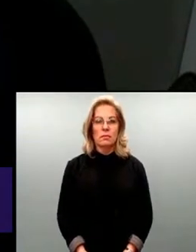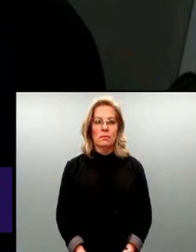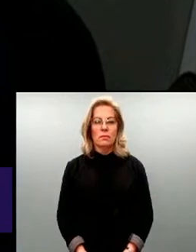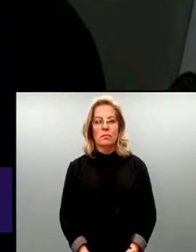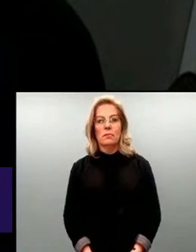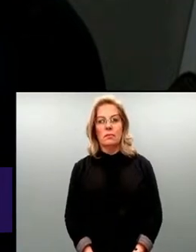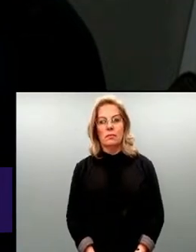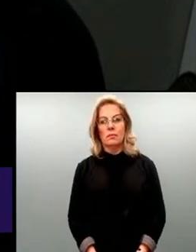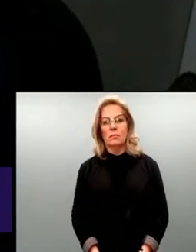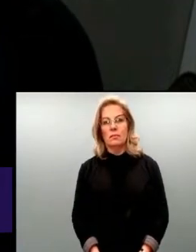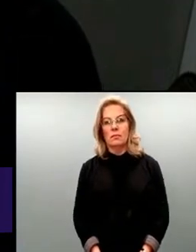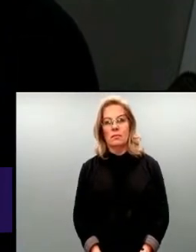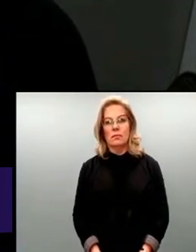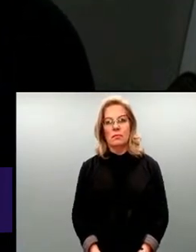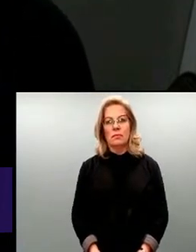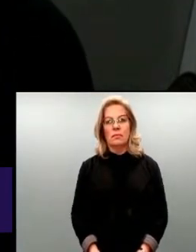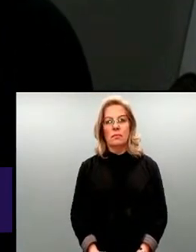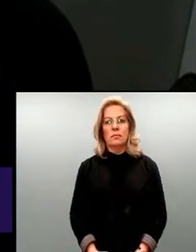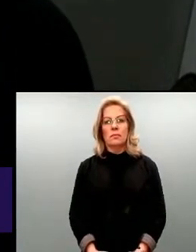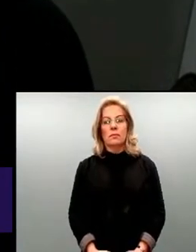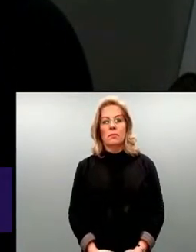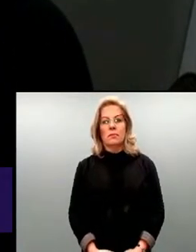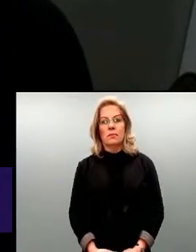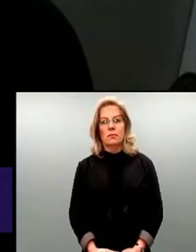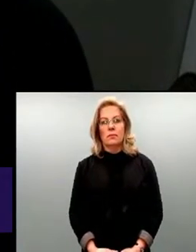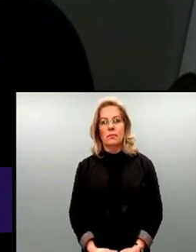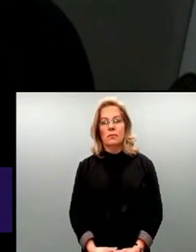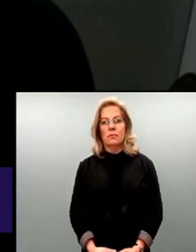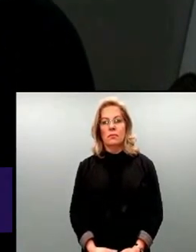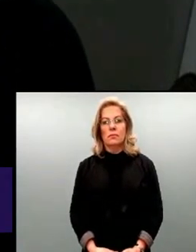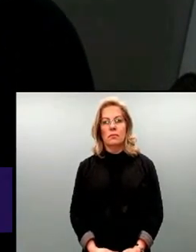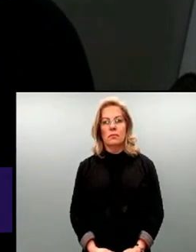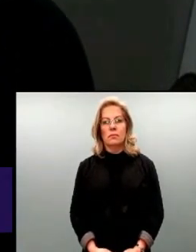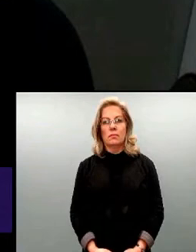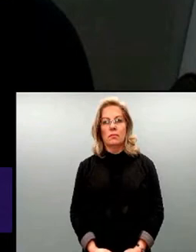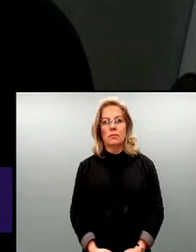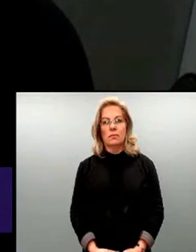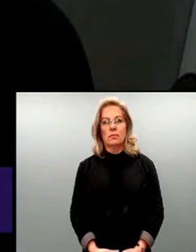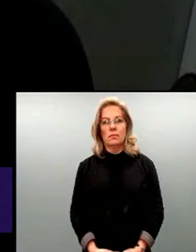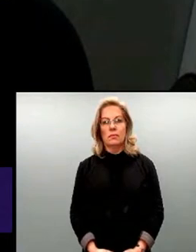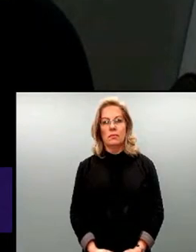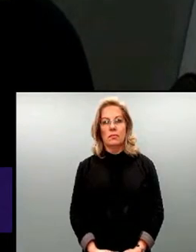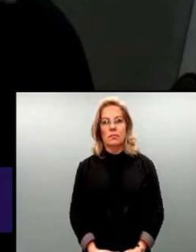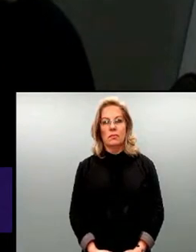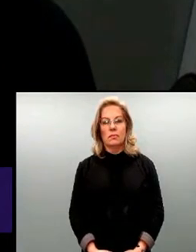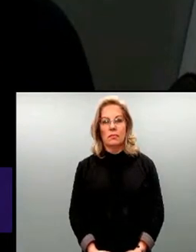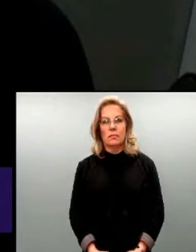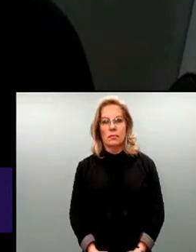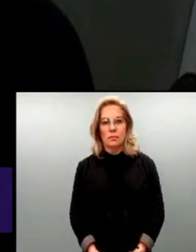I know what's going on." And so that information can be shared and then used against the Deaf or hard of hearing inmate.